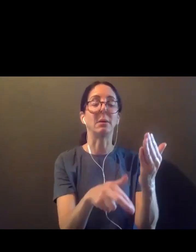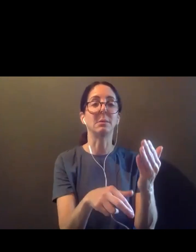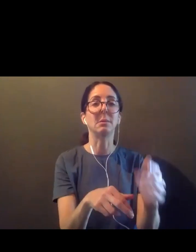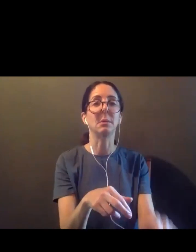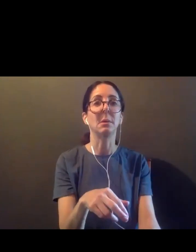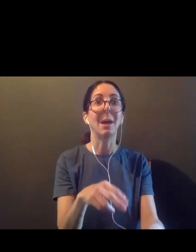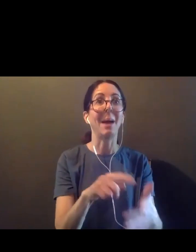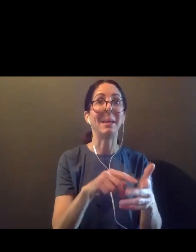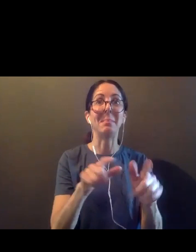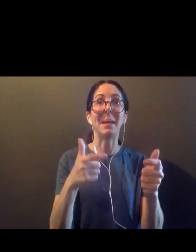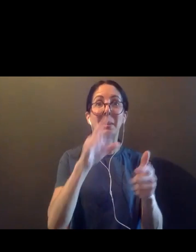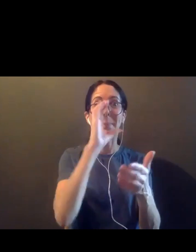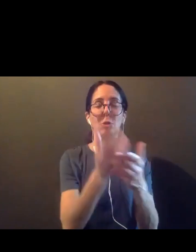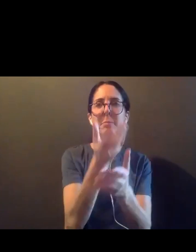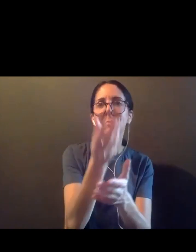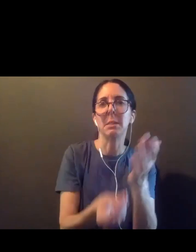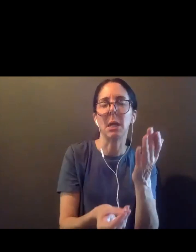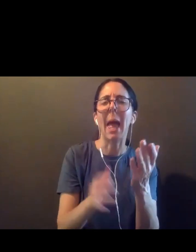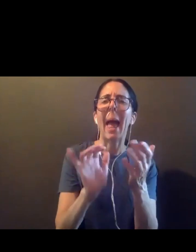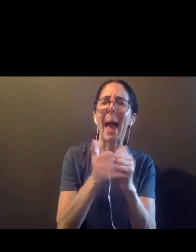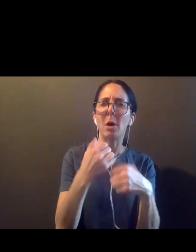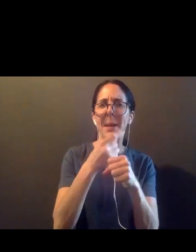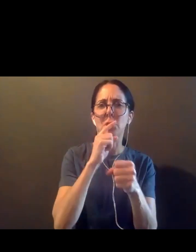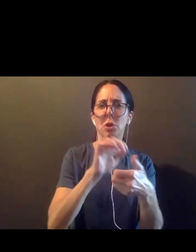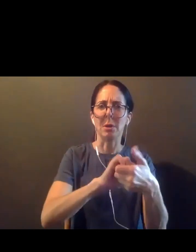picture. How do you do that in a collaborative environment?